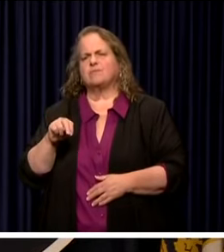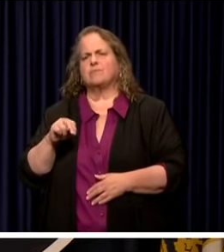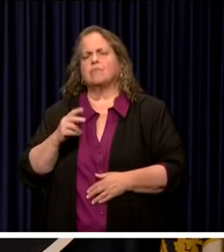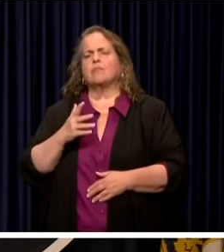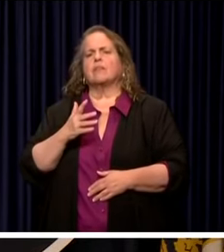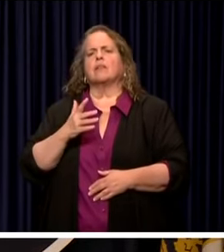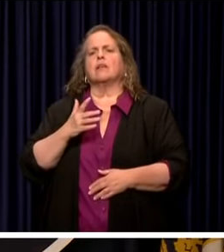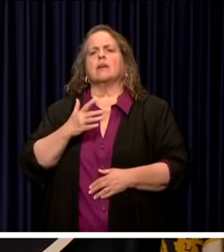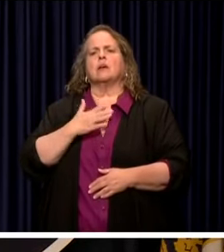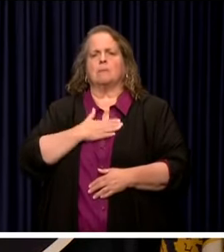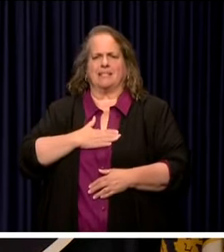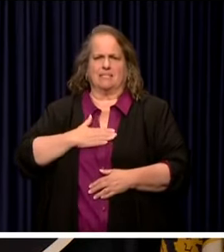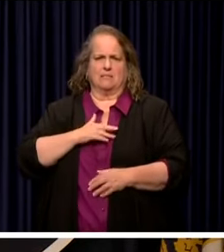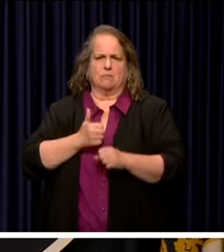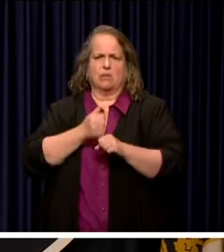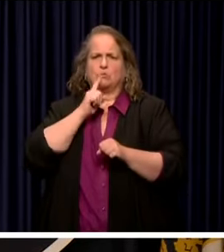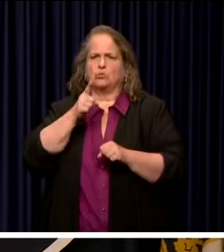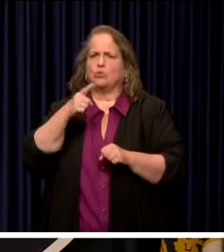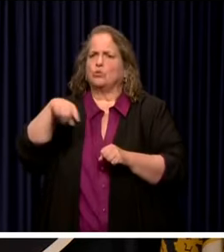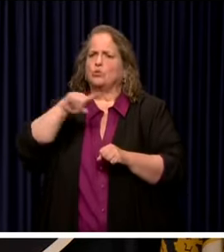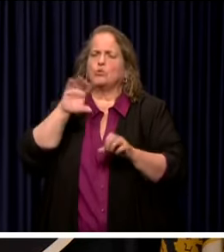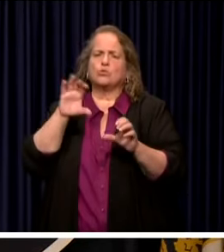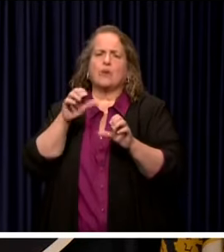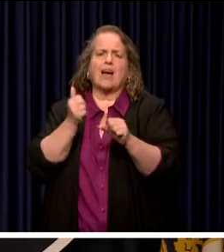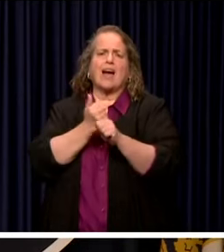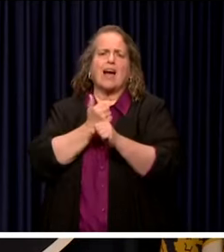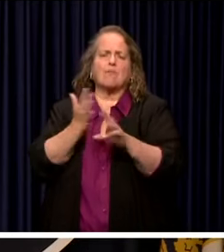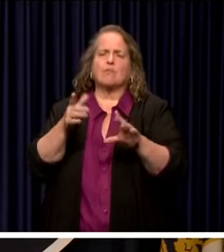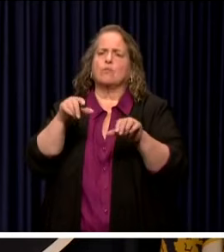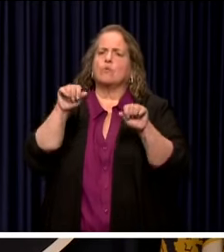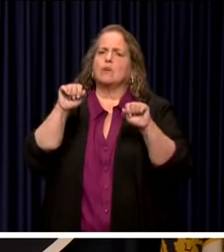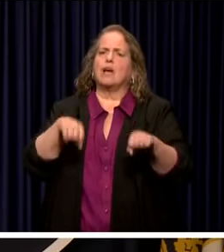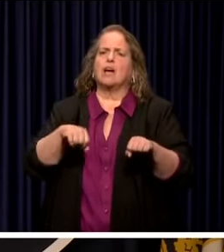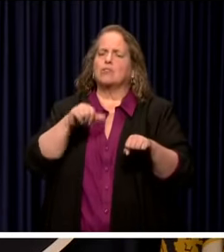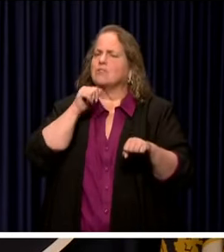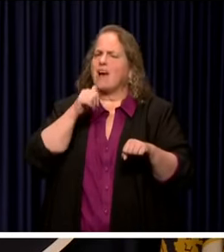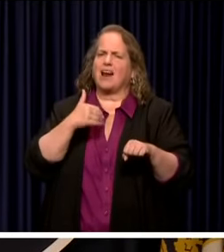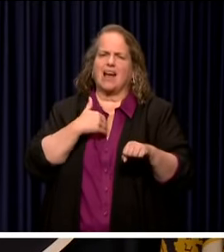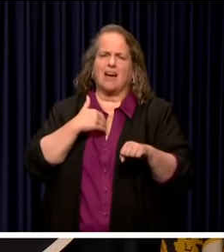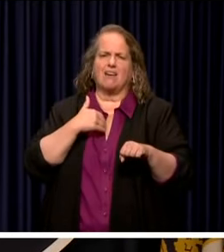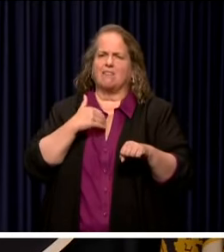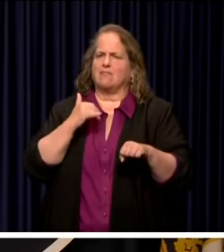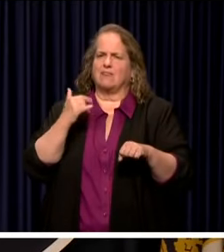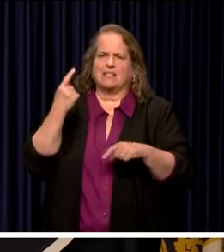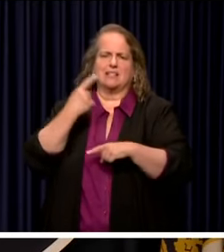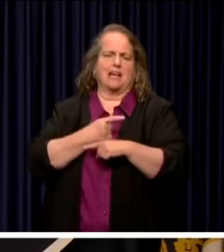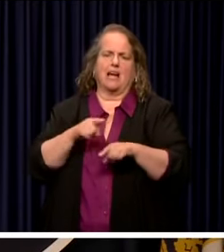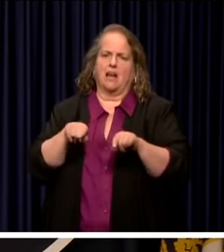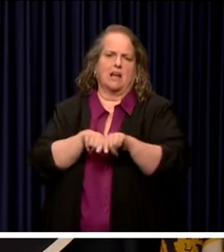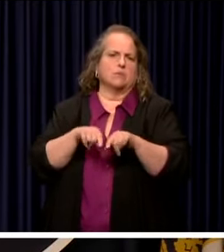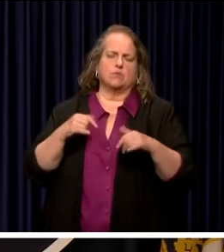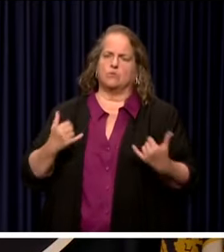EITHER. AND I WANT TO REMEMBER A